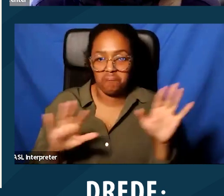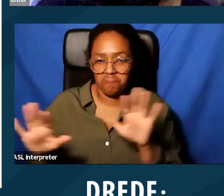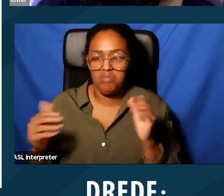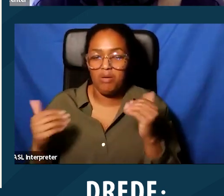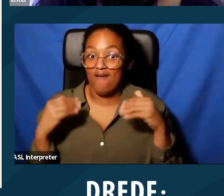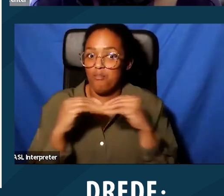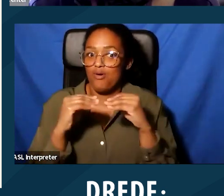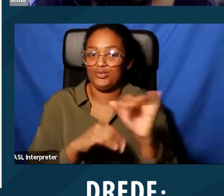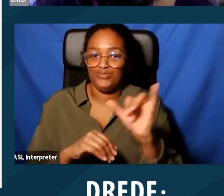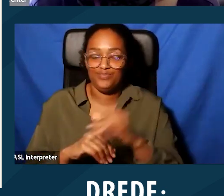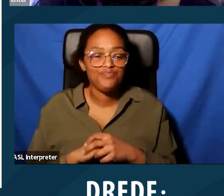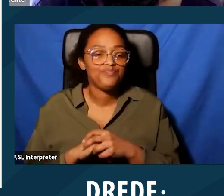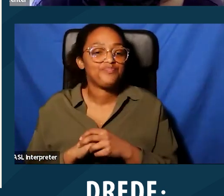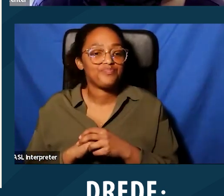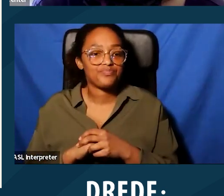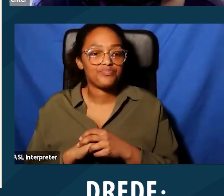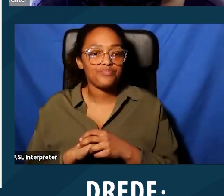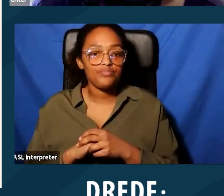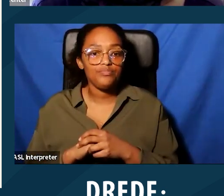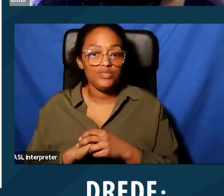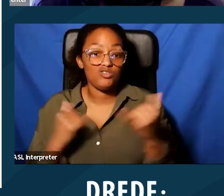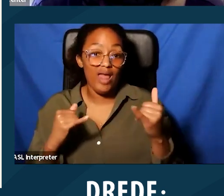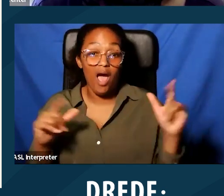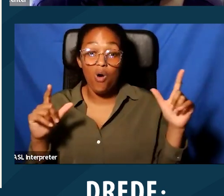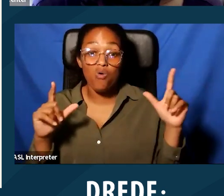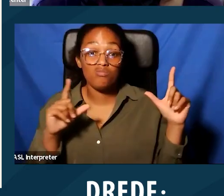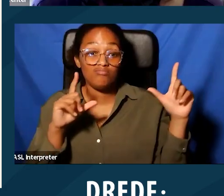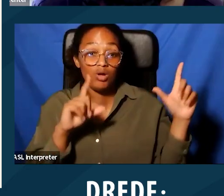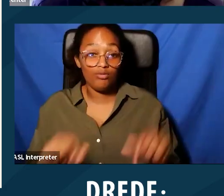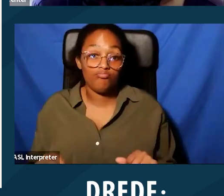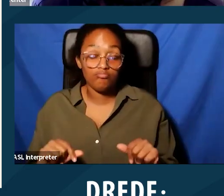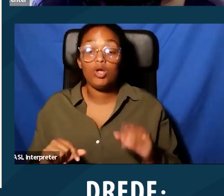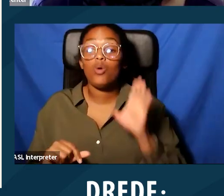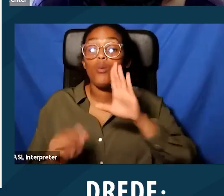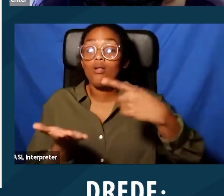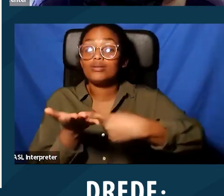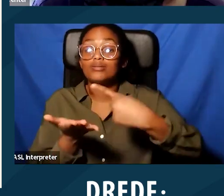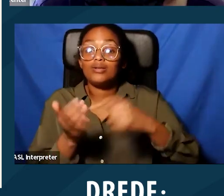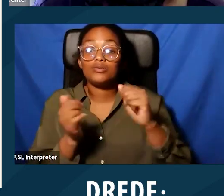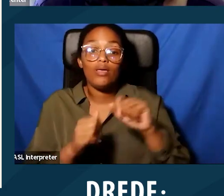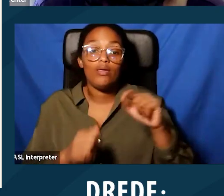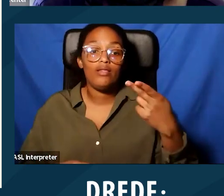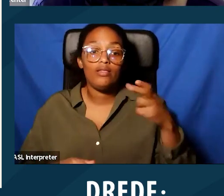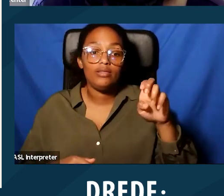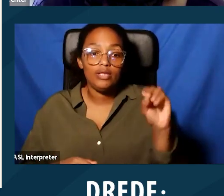the slide deck with all of these links. And there are more resources to come. Next slide.